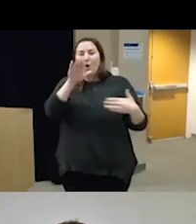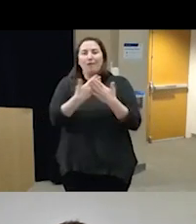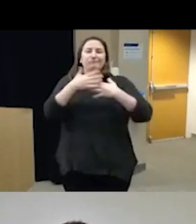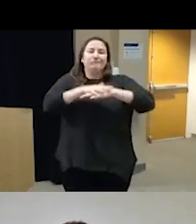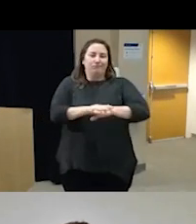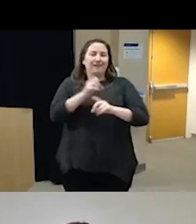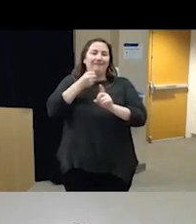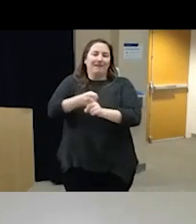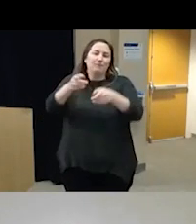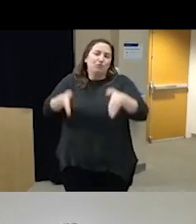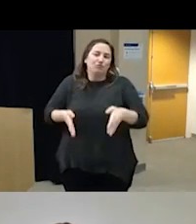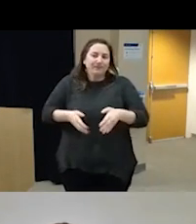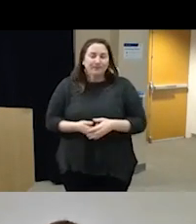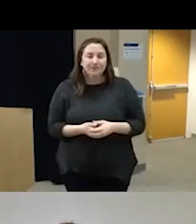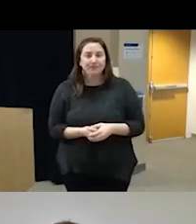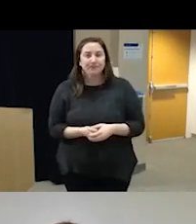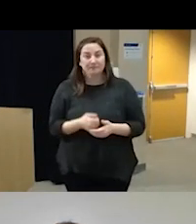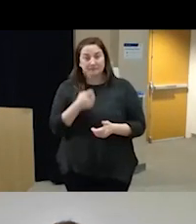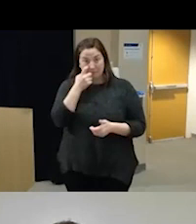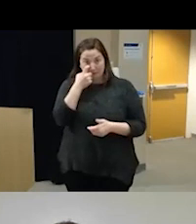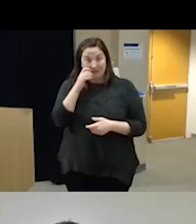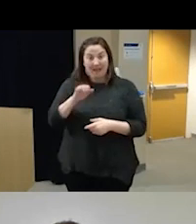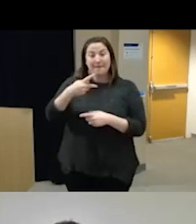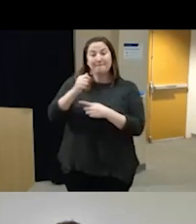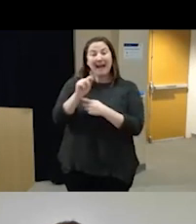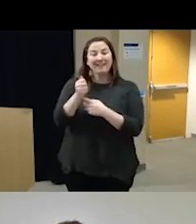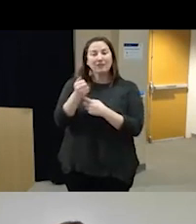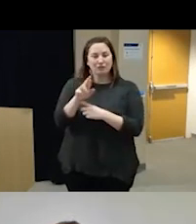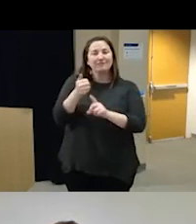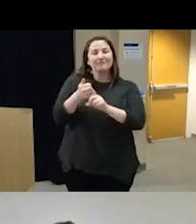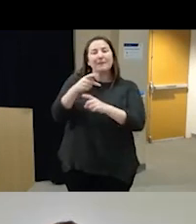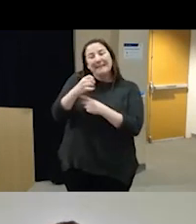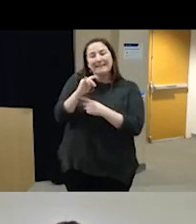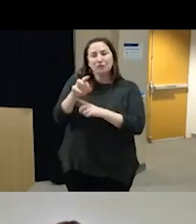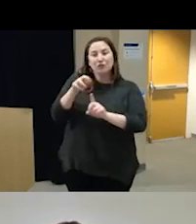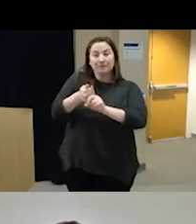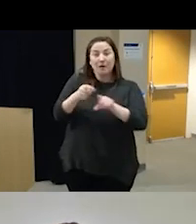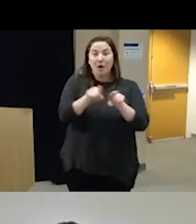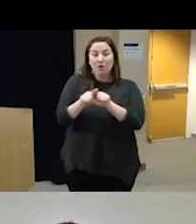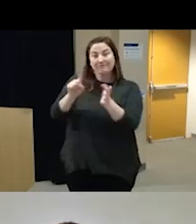But Toby pilander has also looked at schizophrenia coining it a multi-system disease.